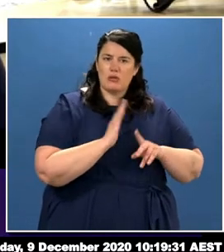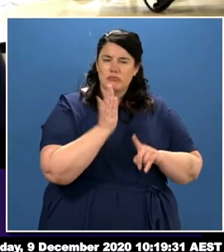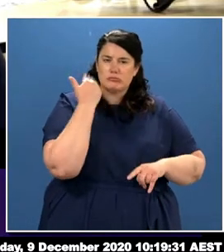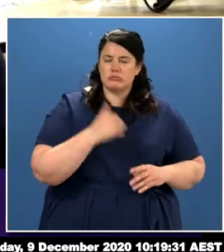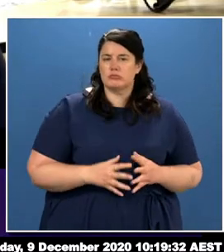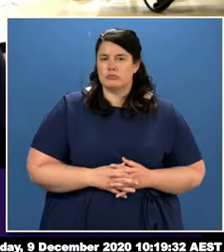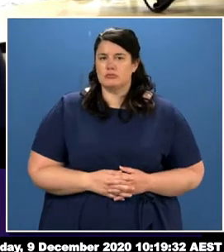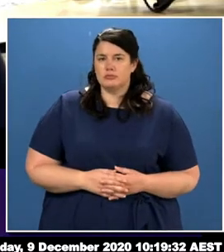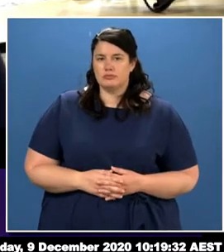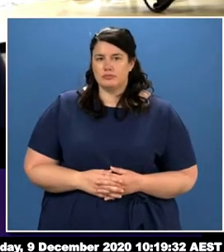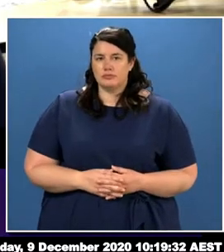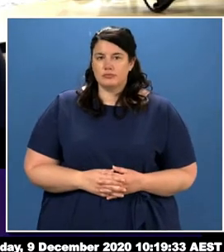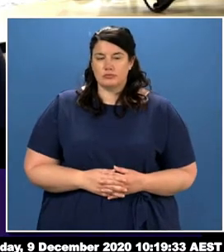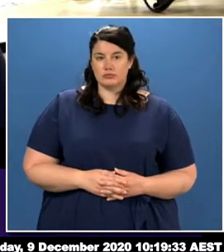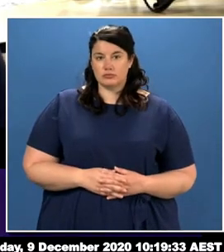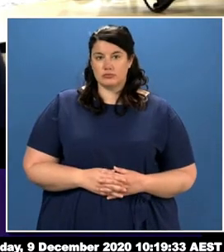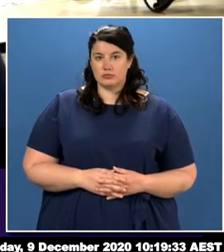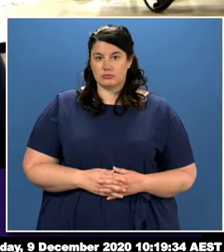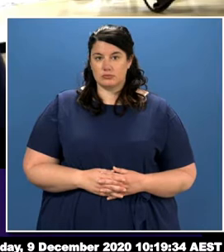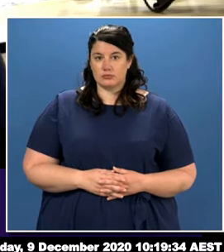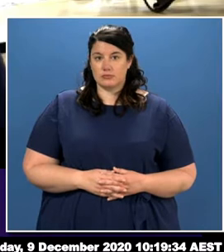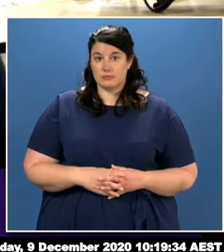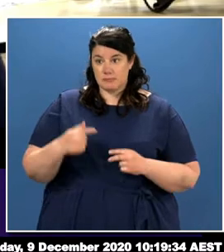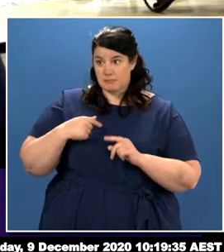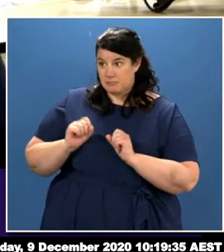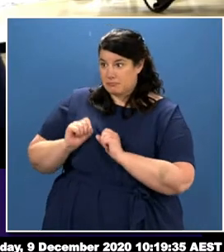So, in the --- I didn't go down to Sydney so for the Sydney